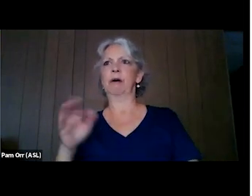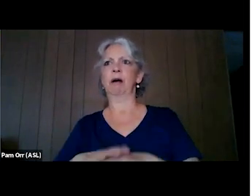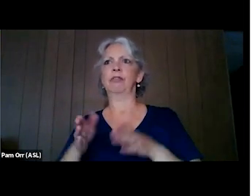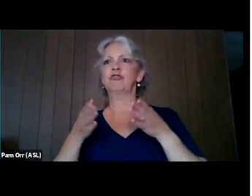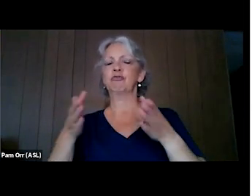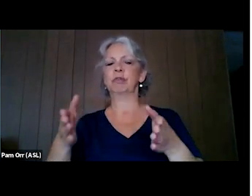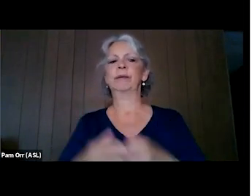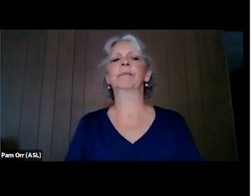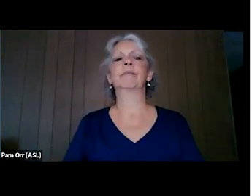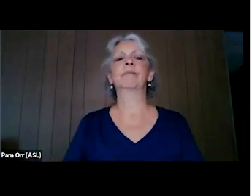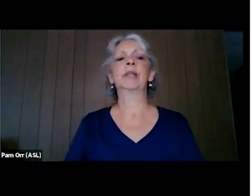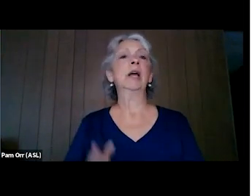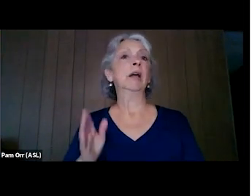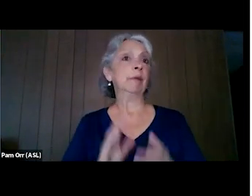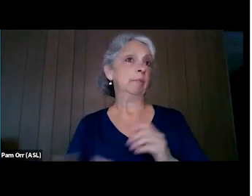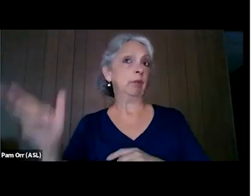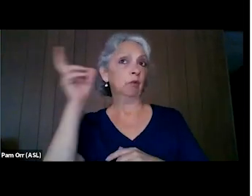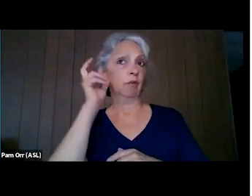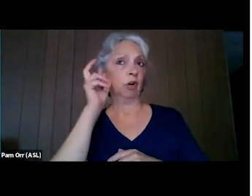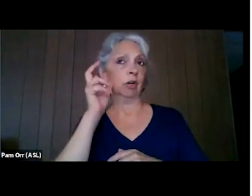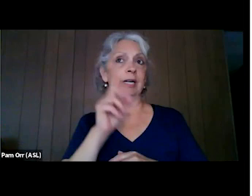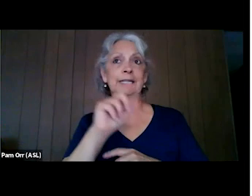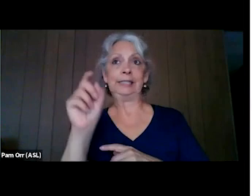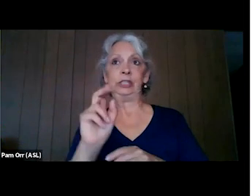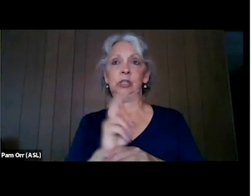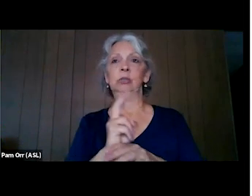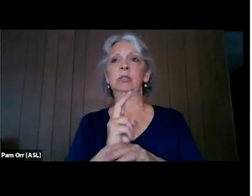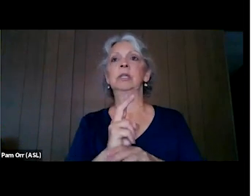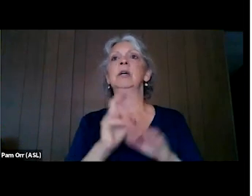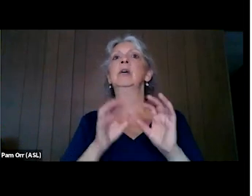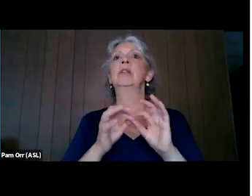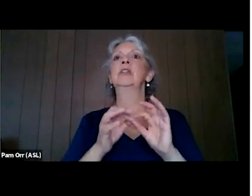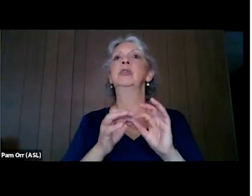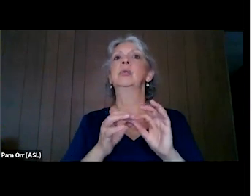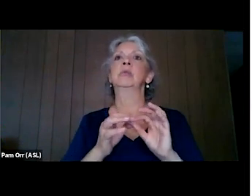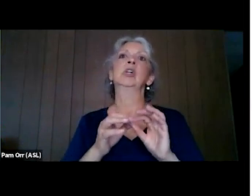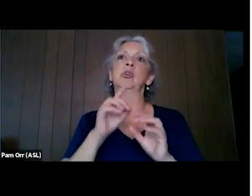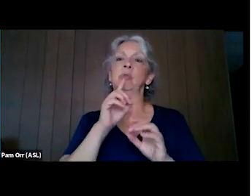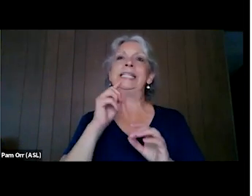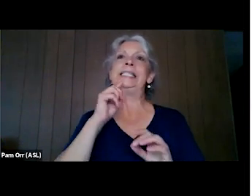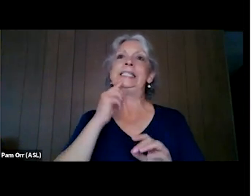Folks may have heard that xylazine use is associated with significant wounds. Those wounds most often appear